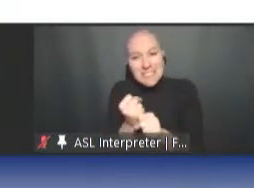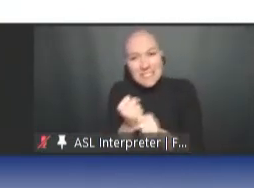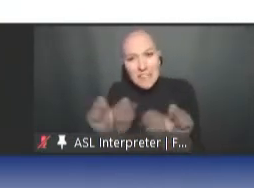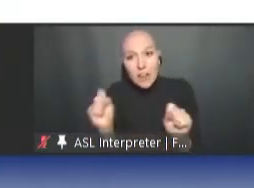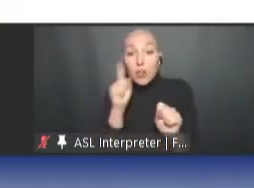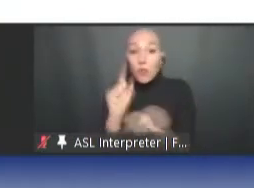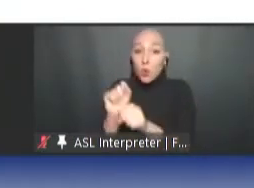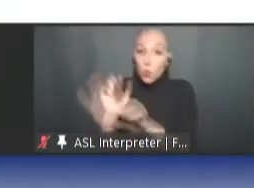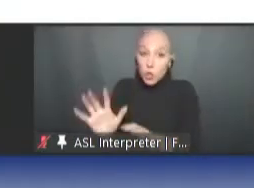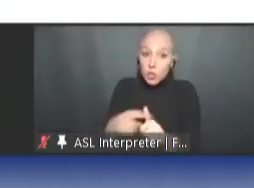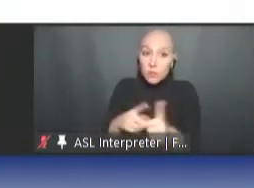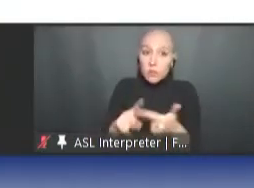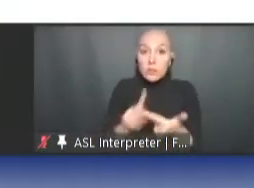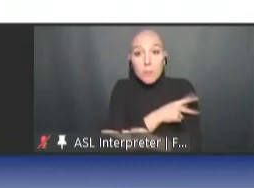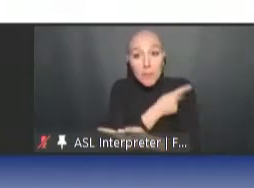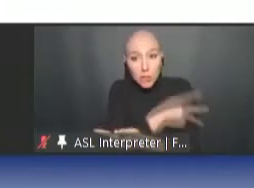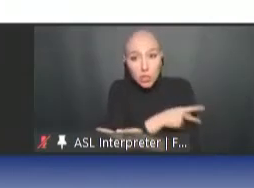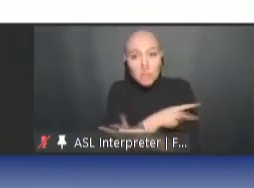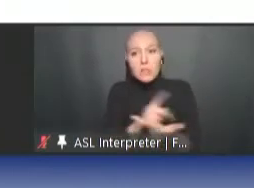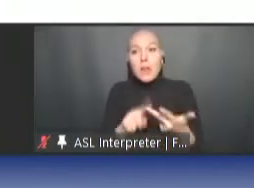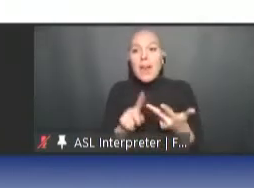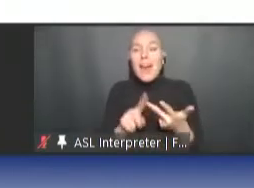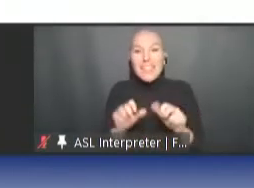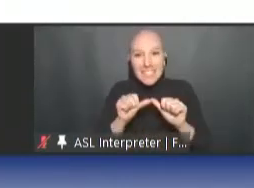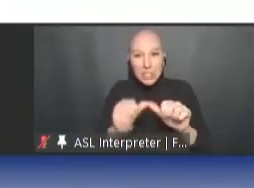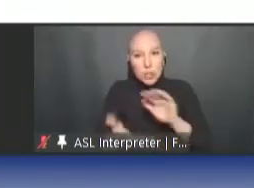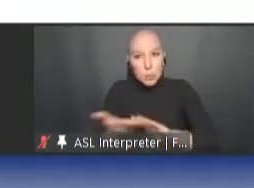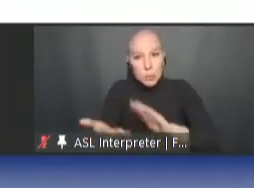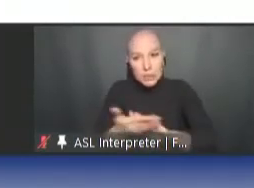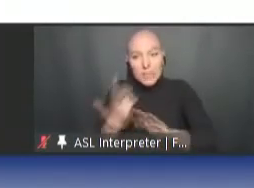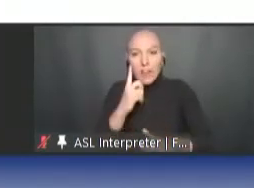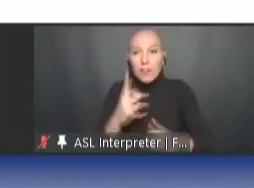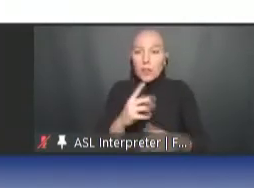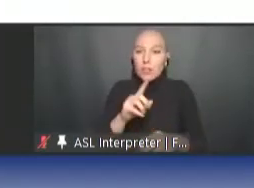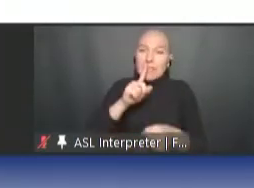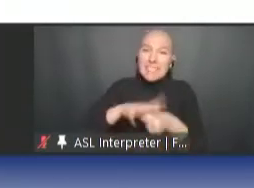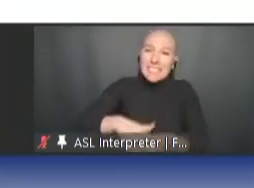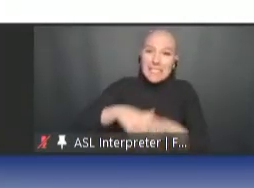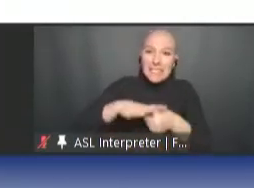function of our very strained health care system, which is already experiencing shortages of workers